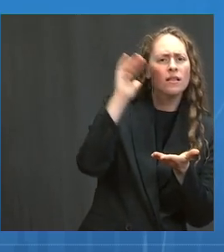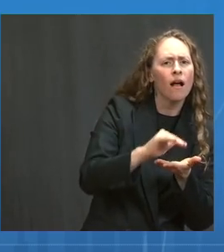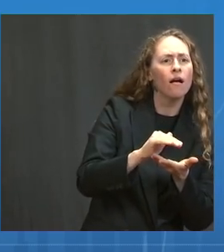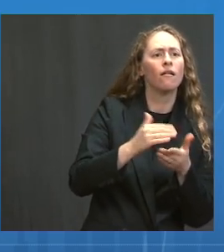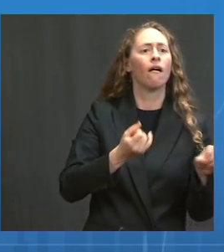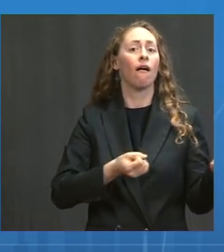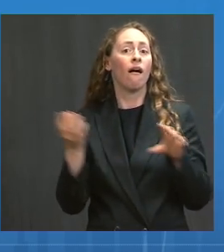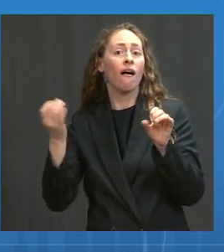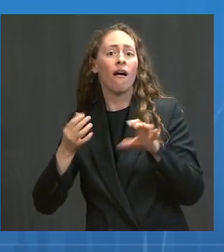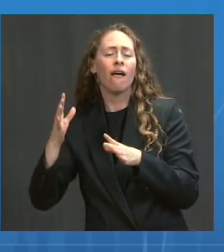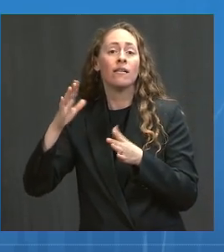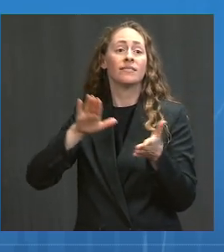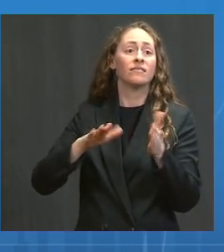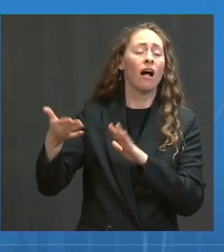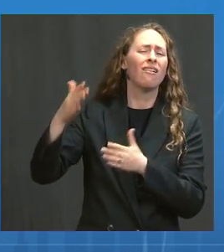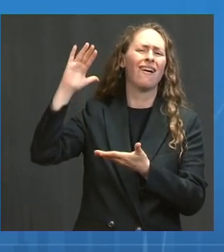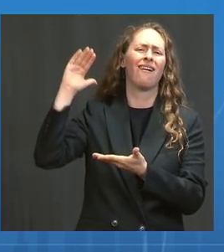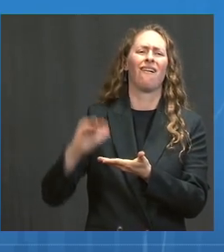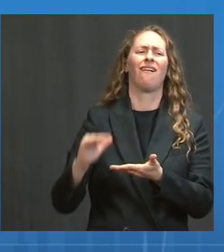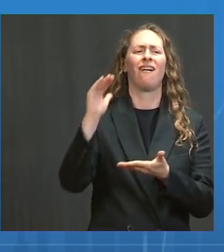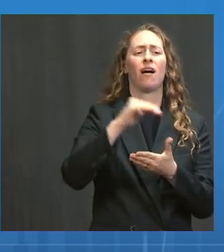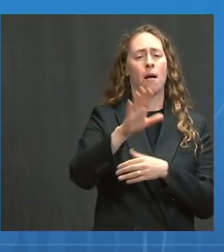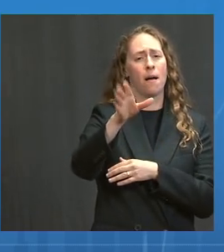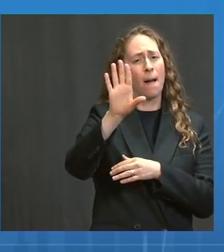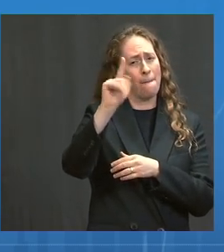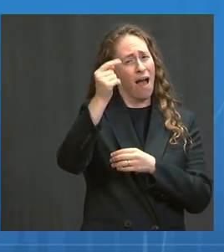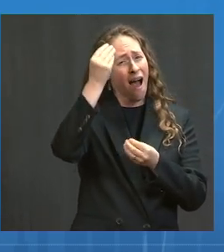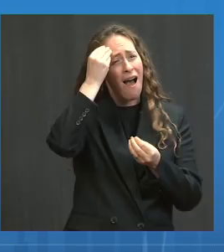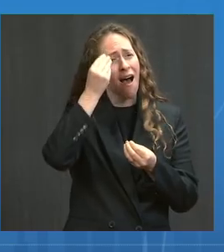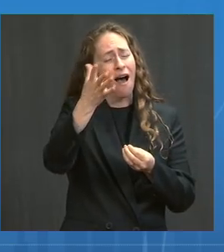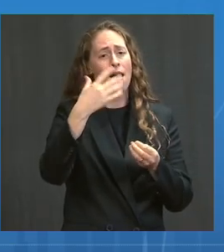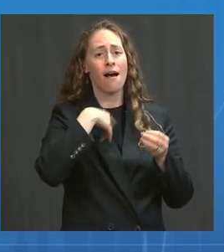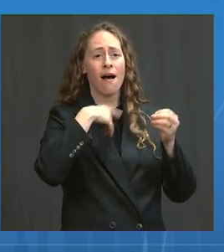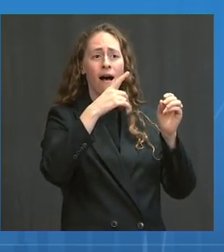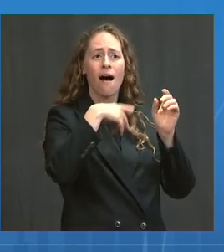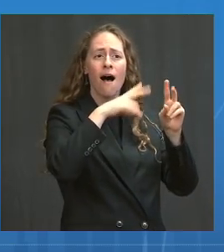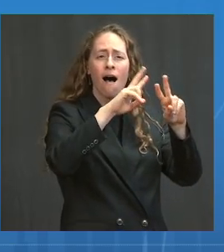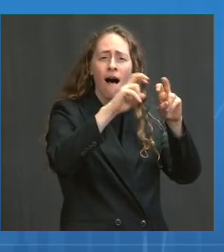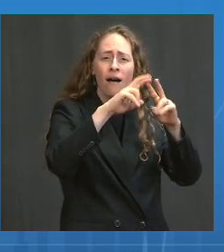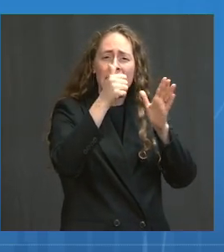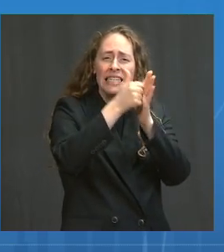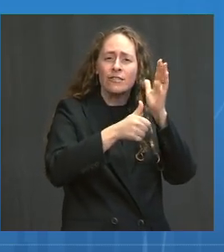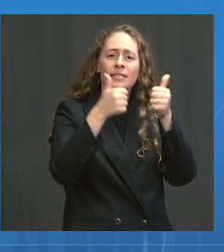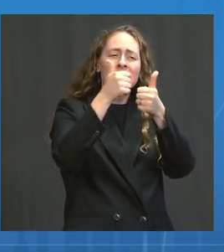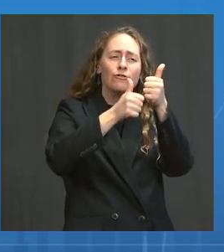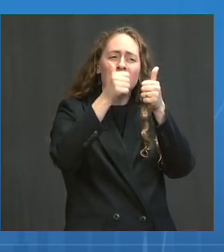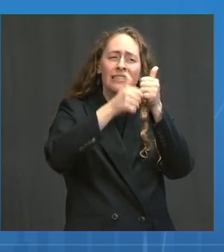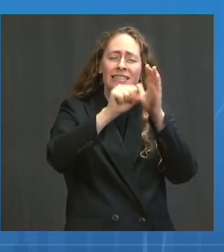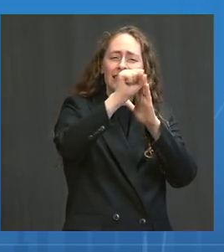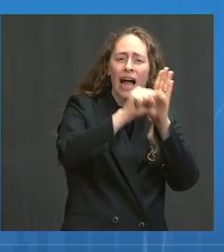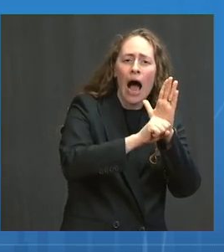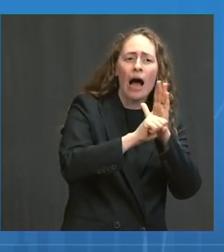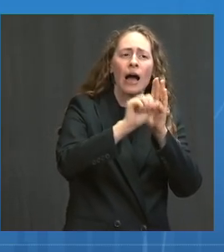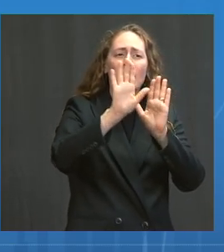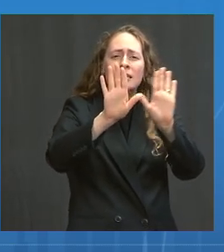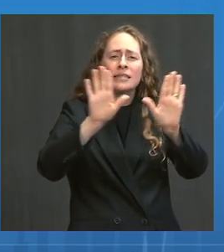However, looking state by state and county by county, it is clear that communities where people remain unvaccinated